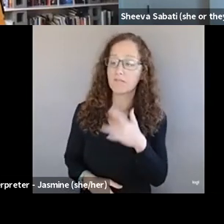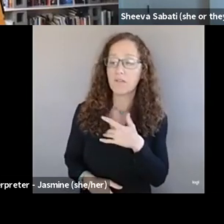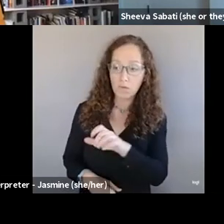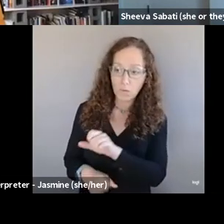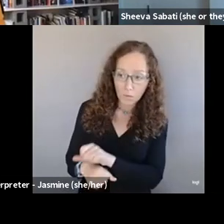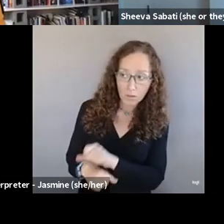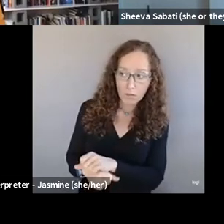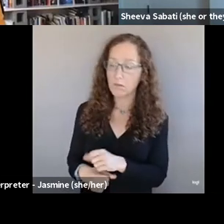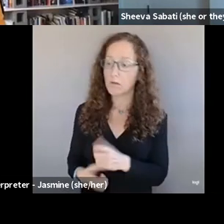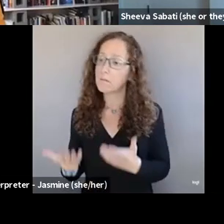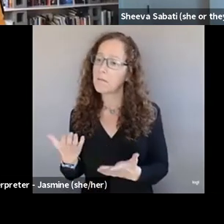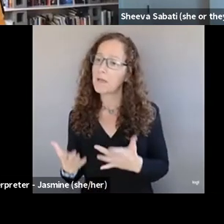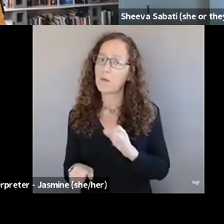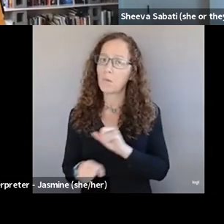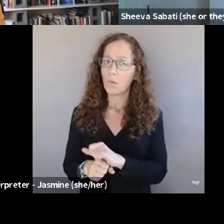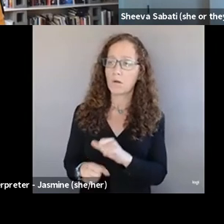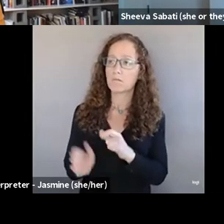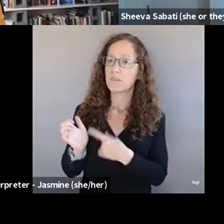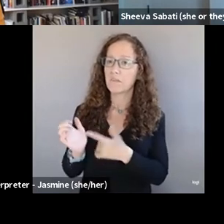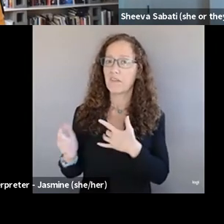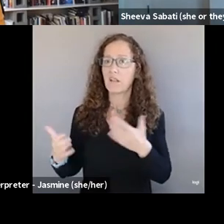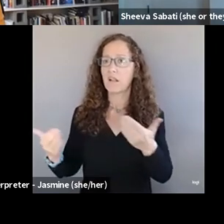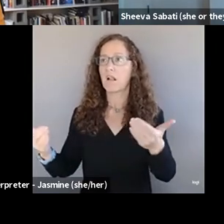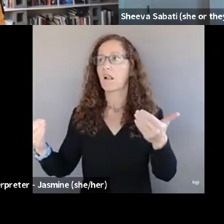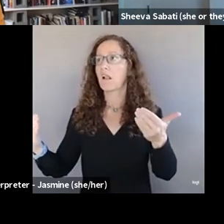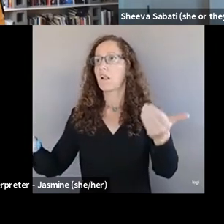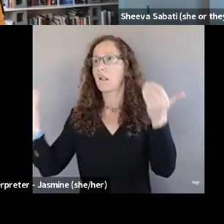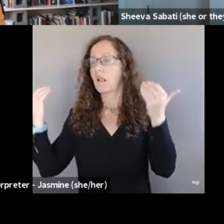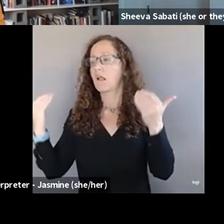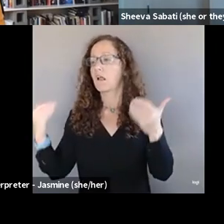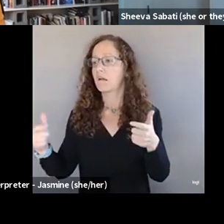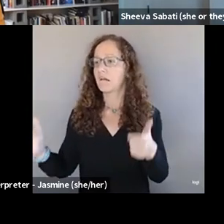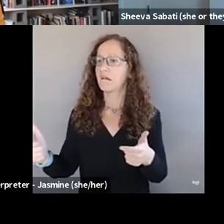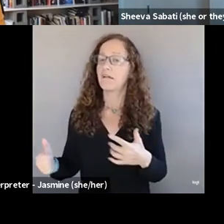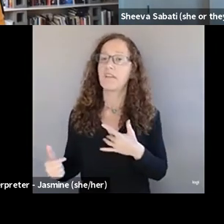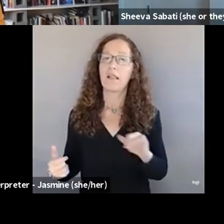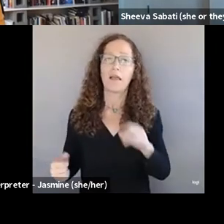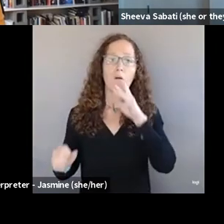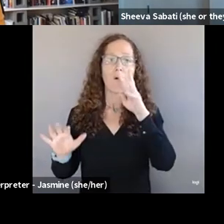work can feel very big at times, and you can sometimes feel like you're pissing in the ocean, even if you're doing a lot of